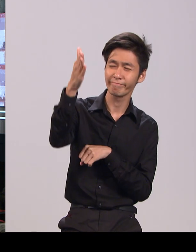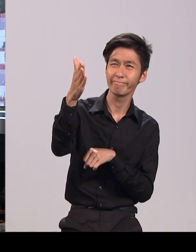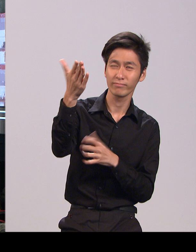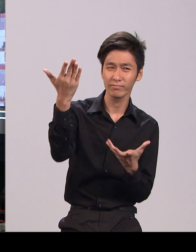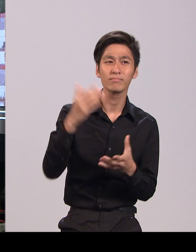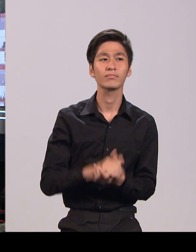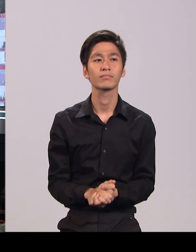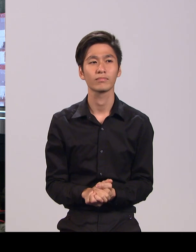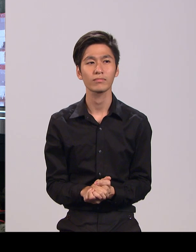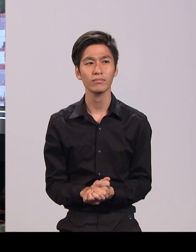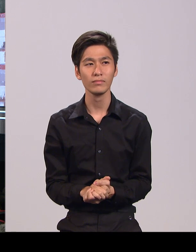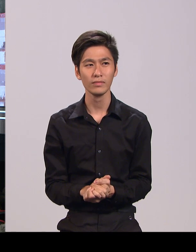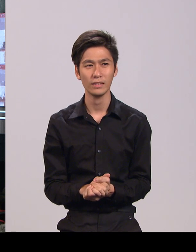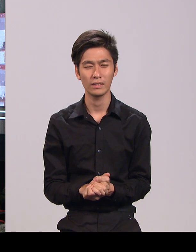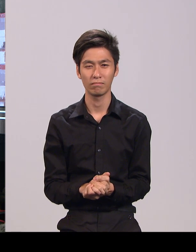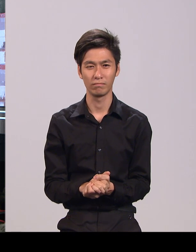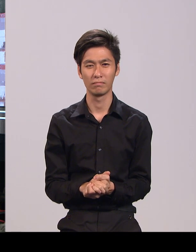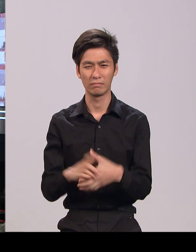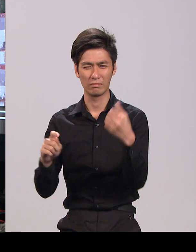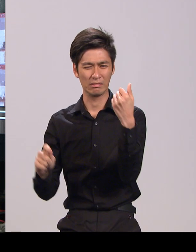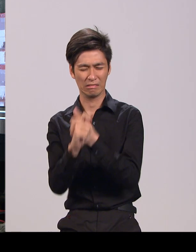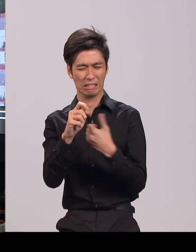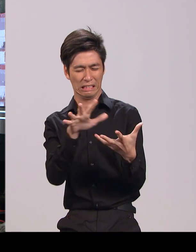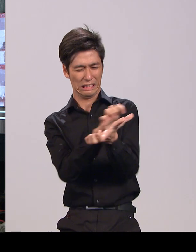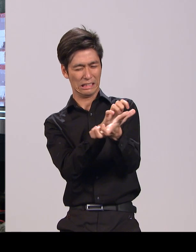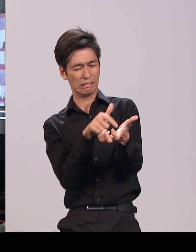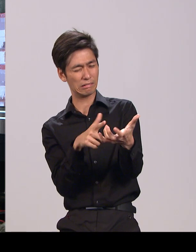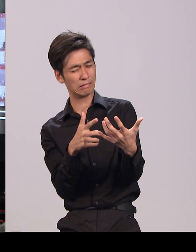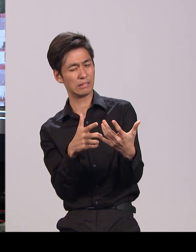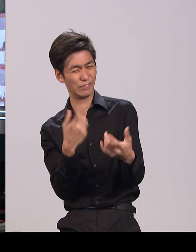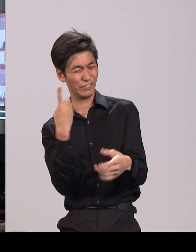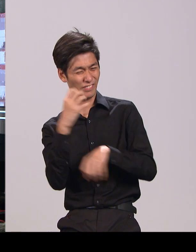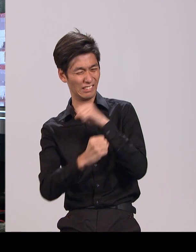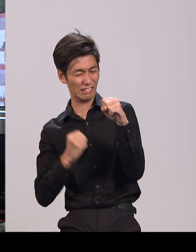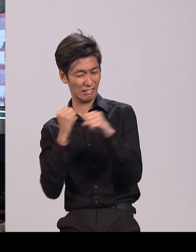Having lived with terrorism for 15 years, we now find it a more serious threat than ever.